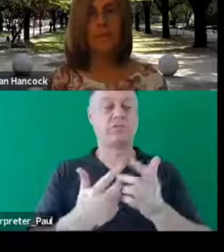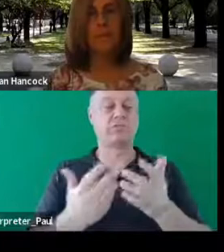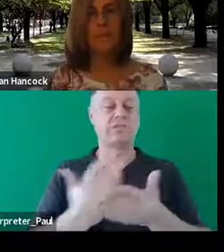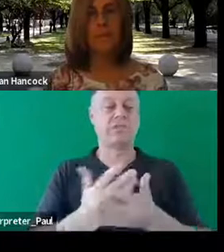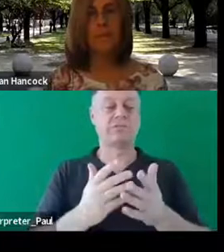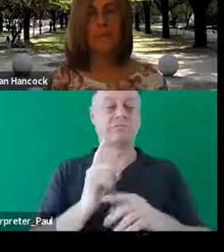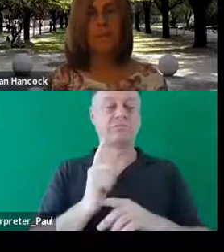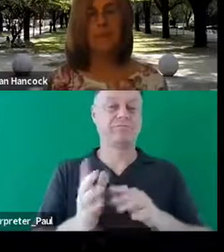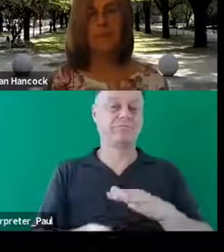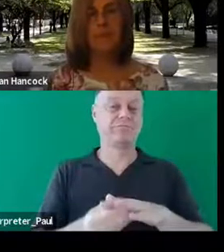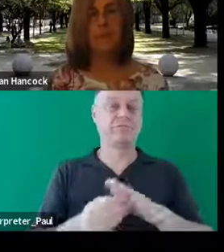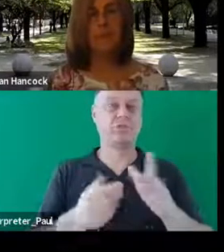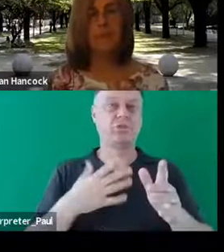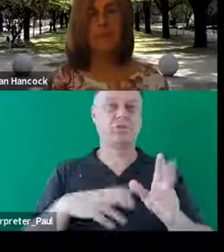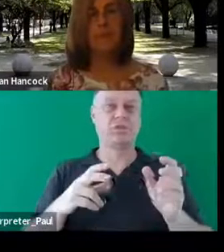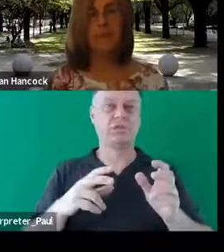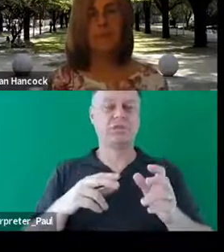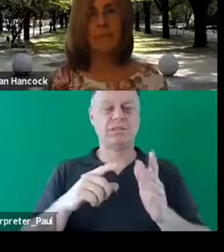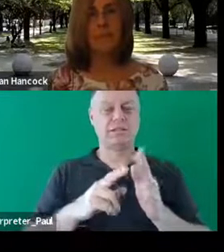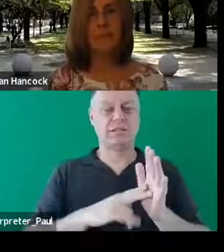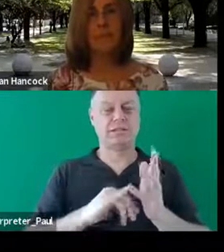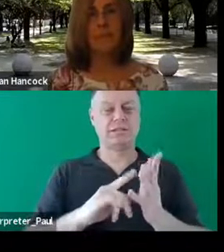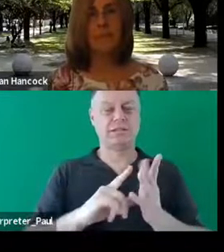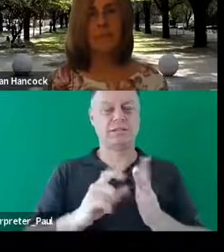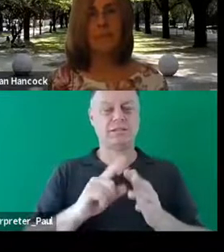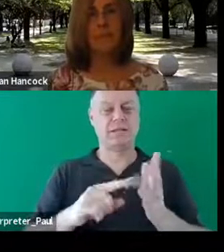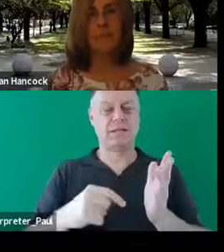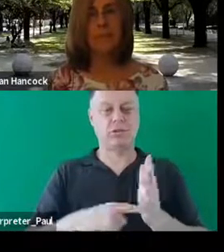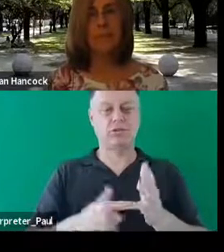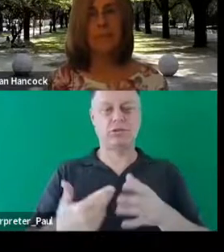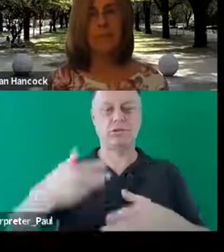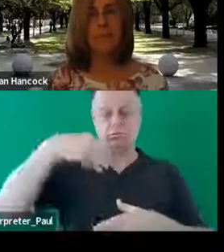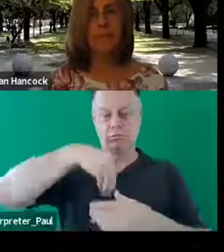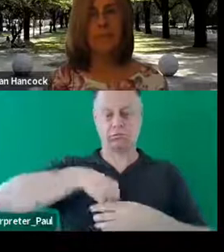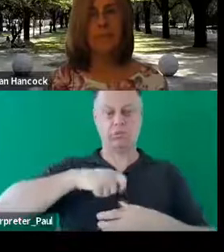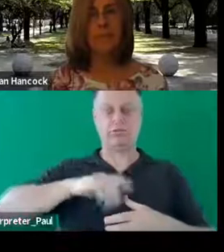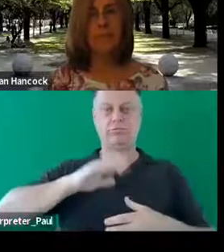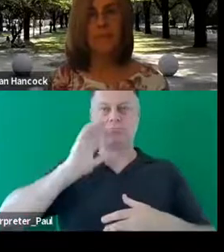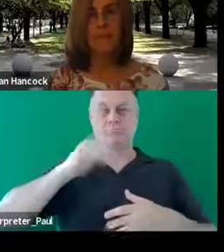that inside out perspective is so valuable and I so agree with that with regard to that. And it’s